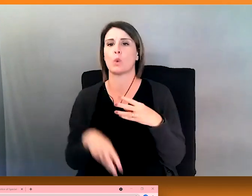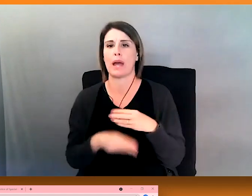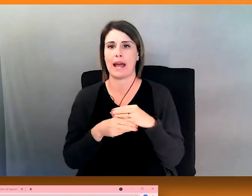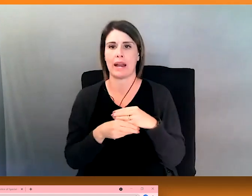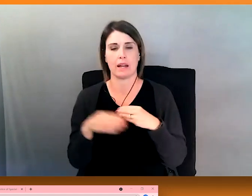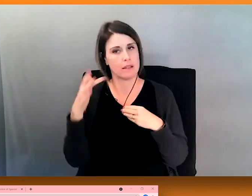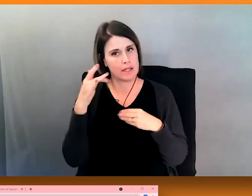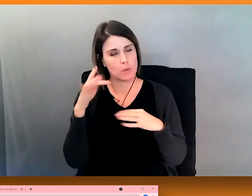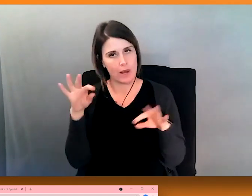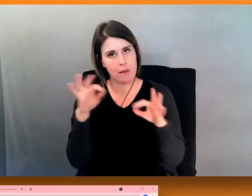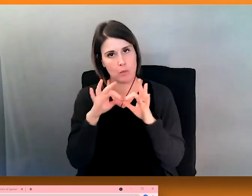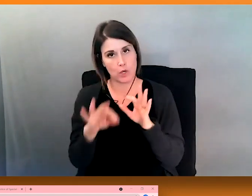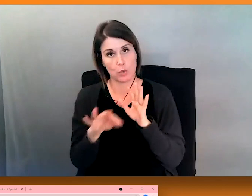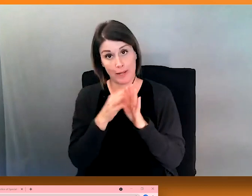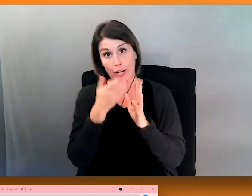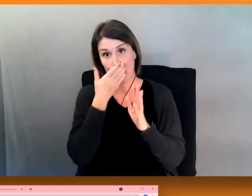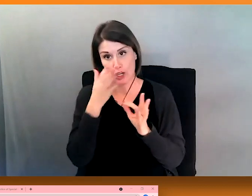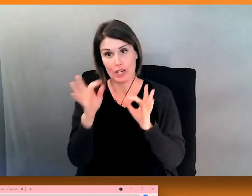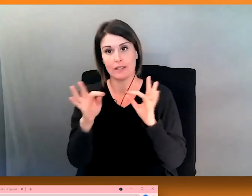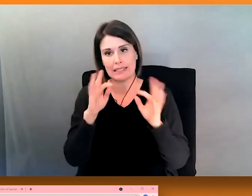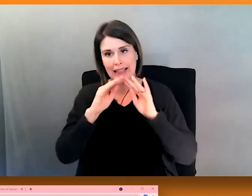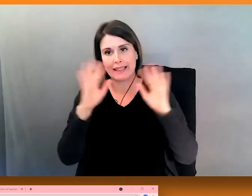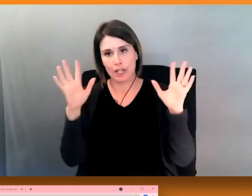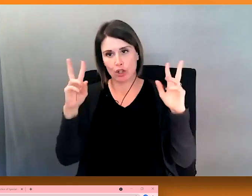really good titles that are descriptive.